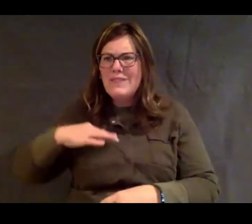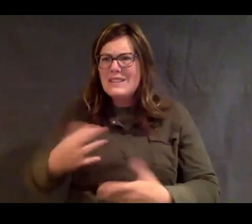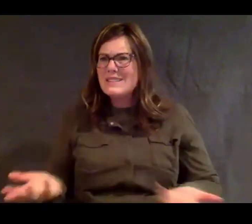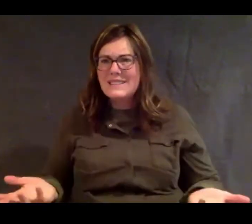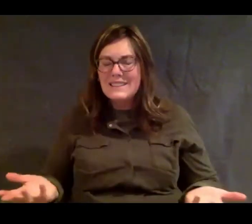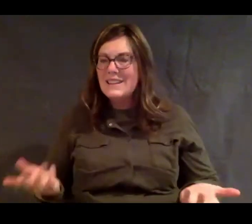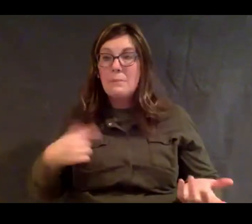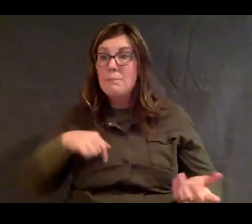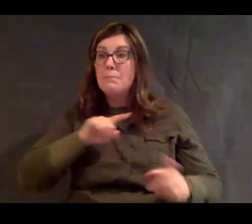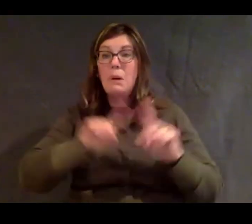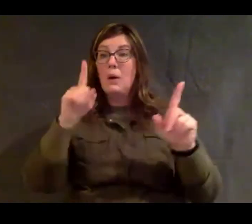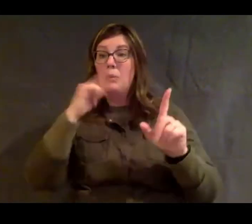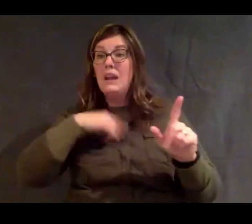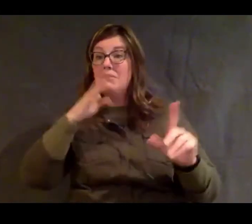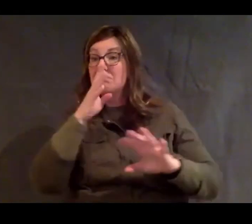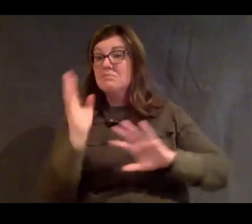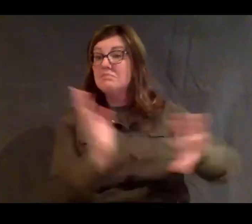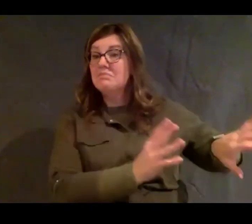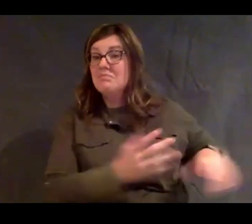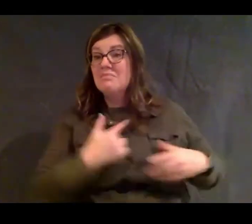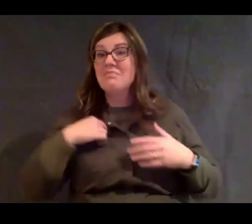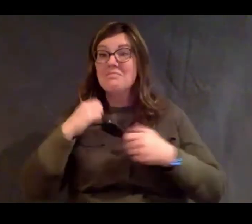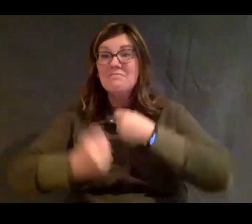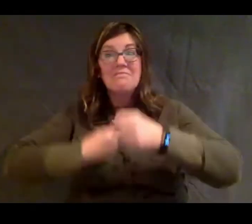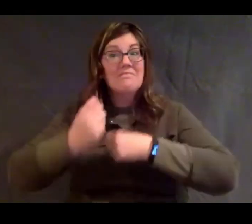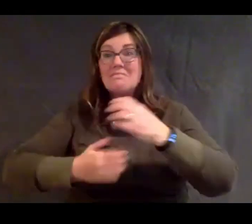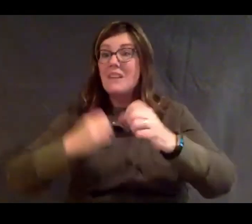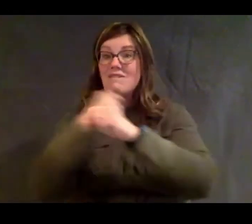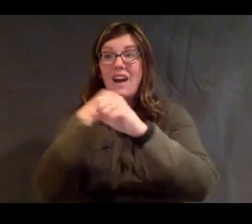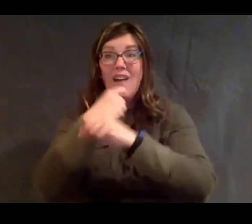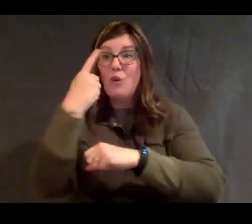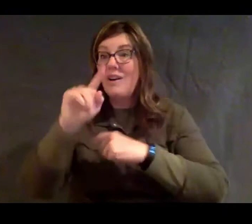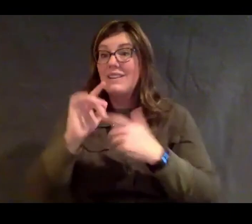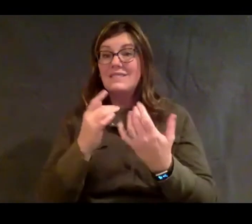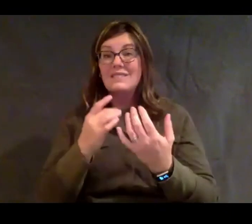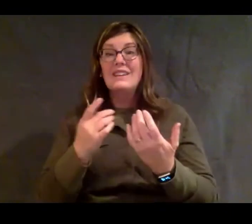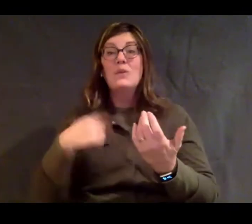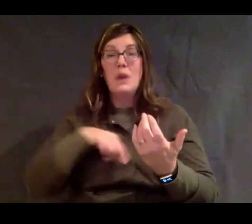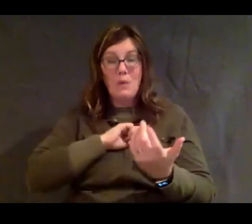in in the country we became the the first in colorado to allow for those benefits the first